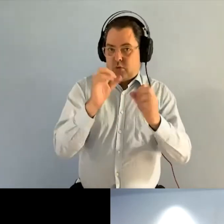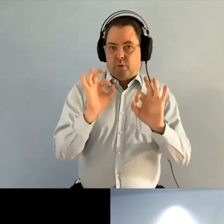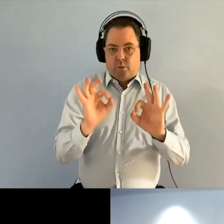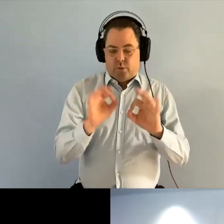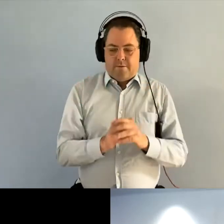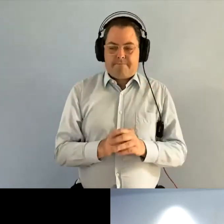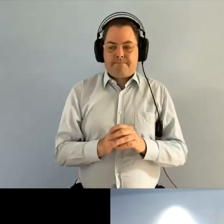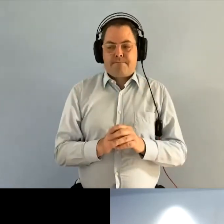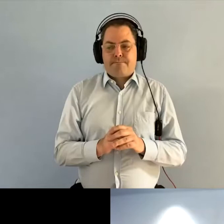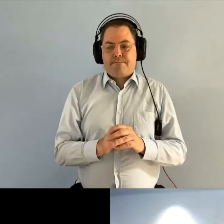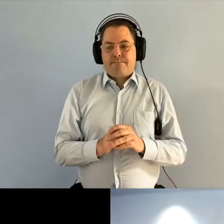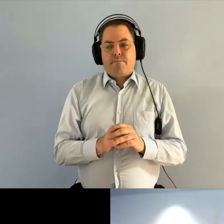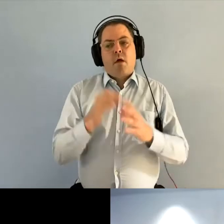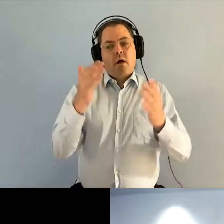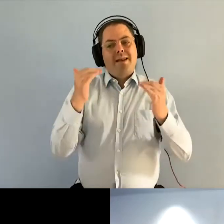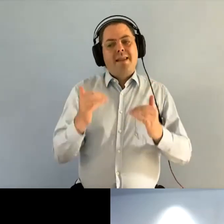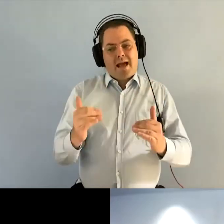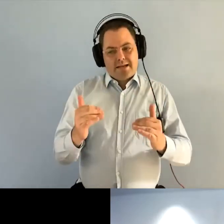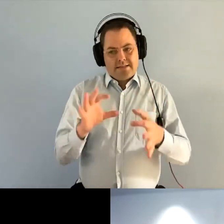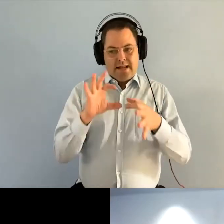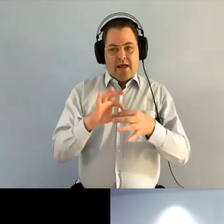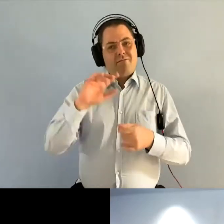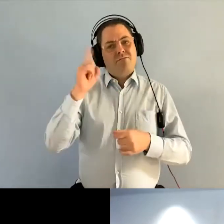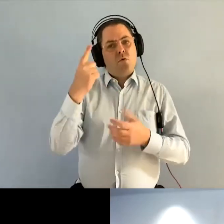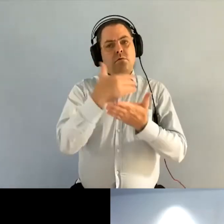So it's all special thanks on behalf of the Reference Group to all of them.